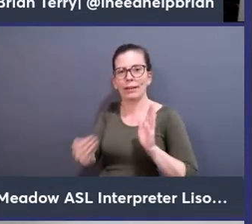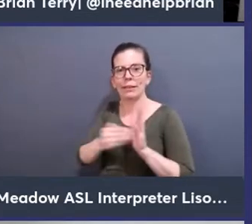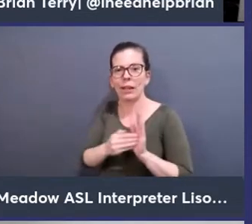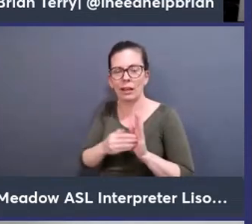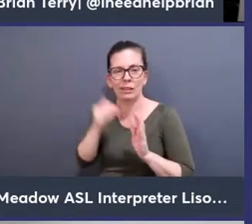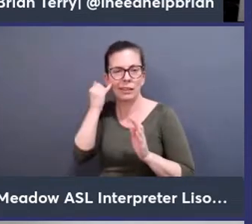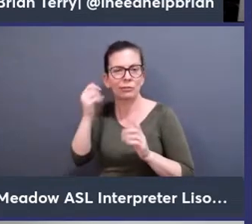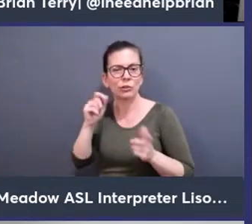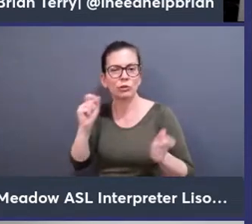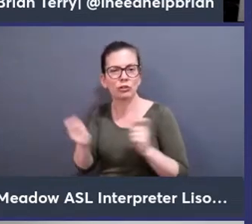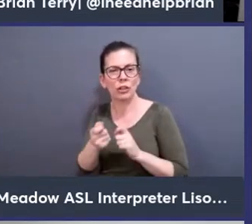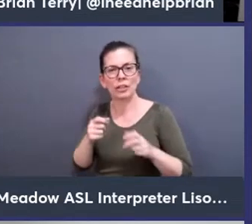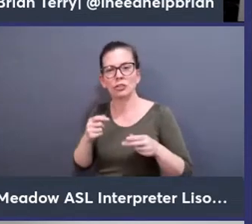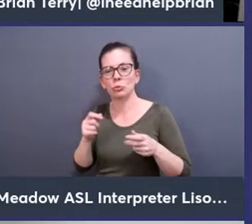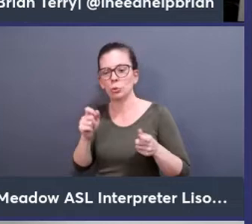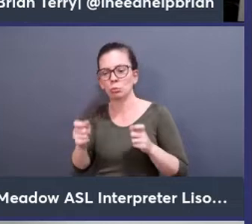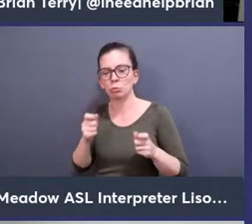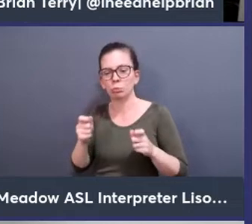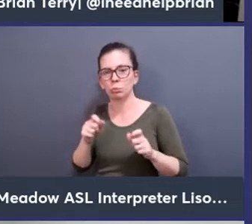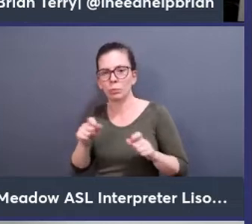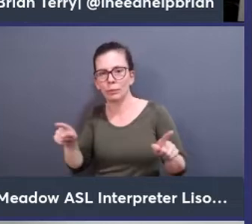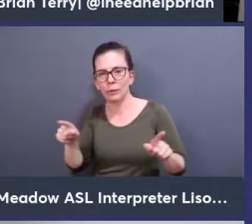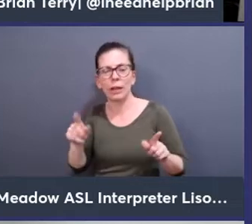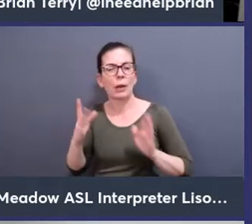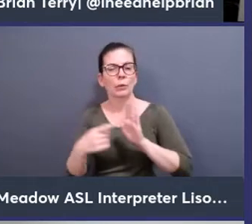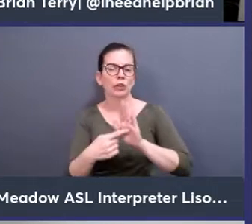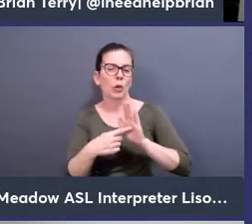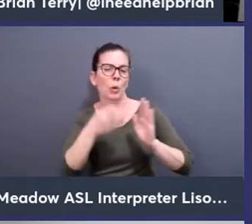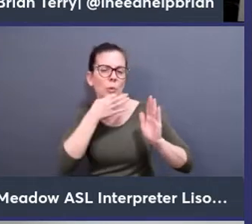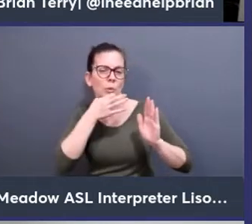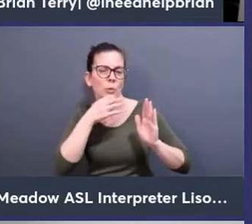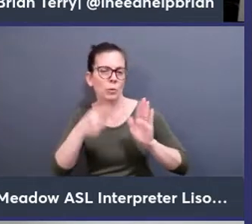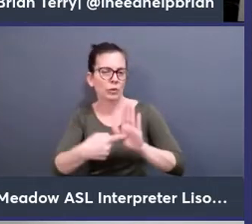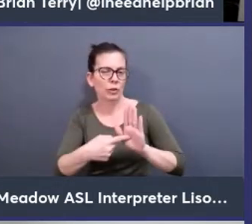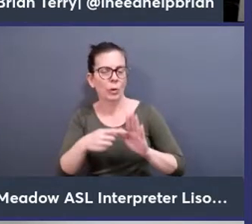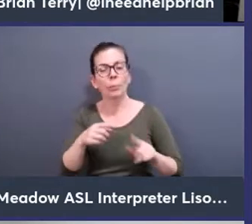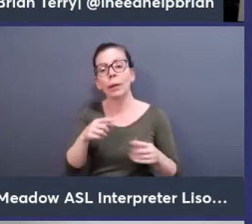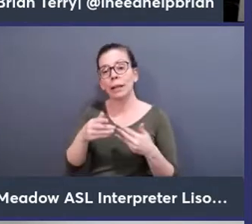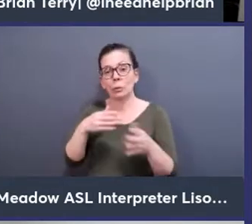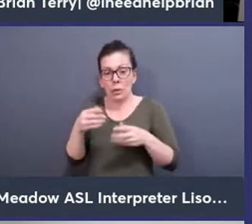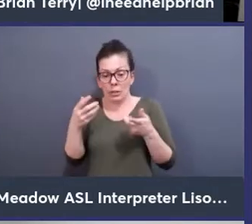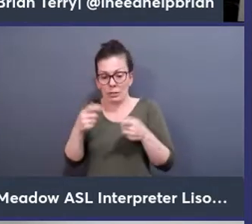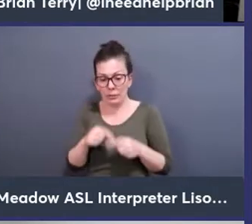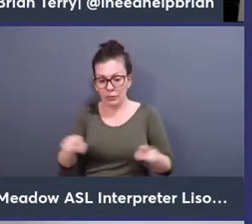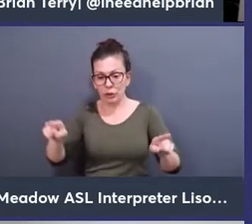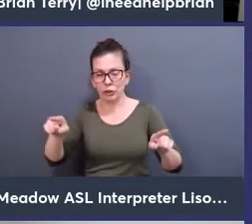I'll show a little bit in how you do that as well. But once you do that, it takes a little while to that,